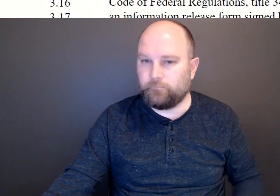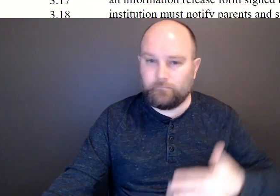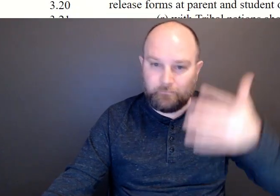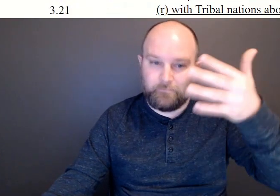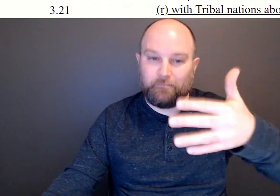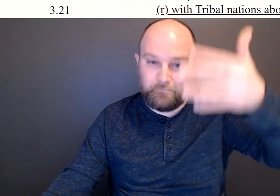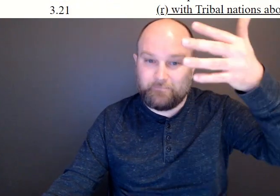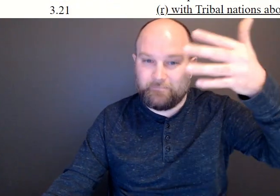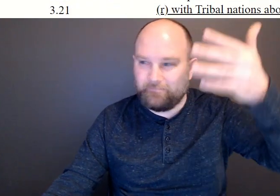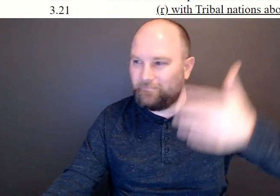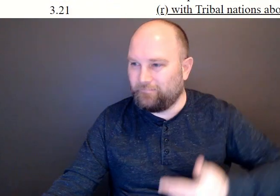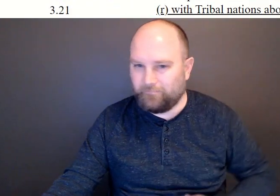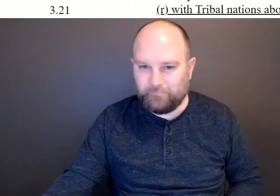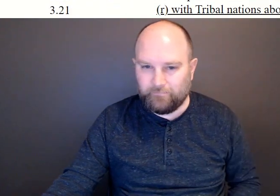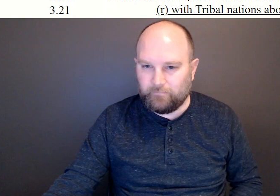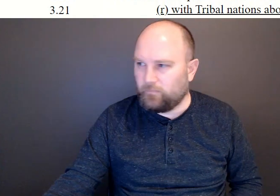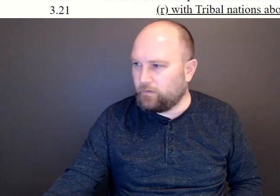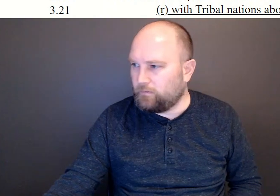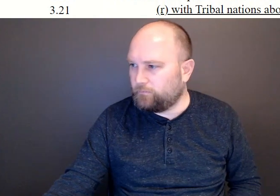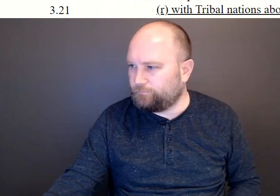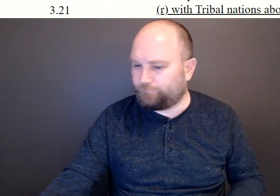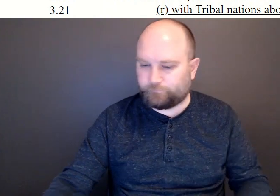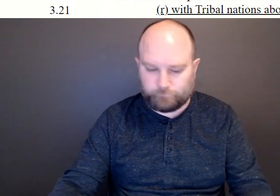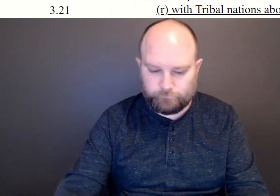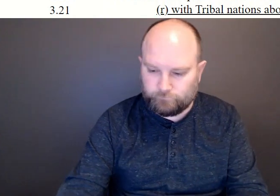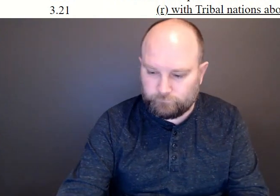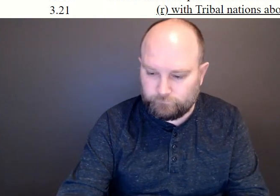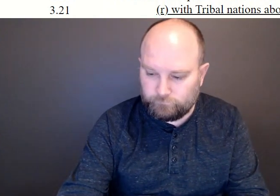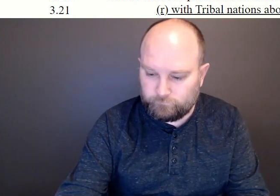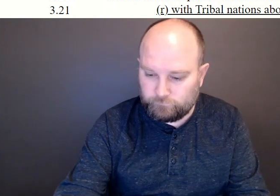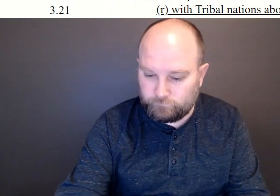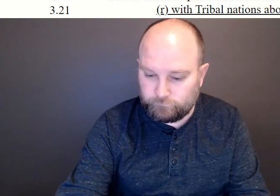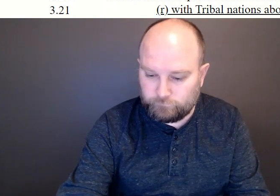discusses the Minnesota Department of Education's responsibility first day of data privacy